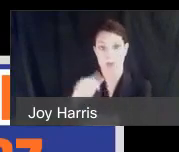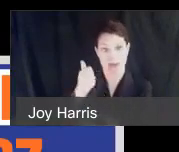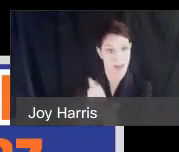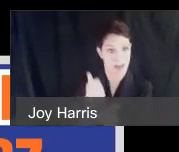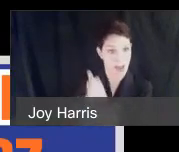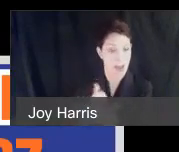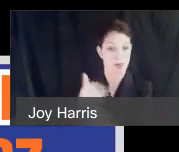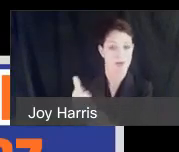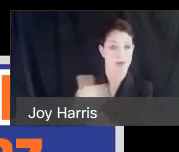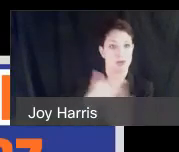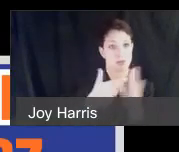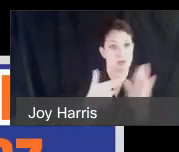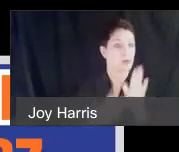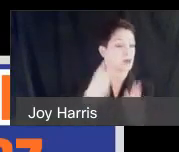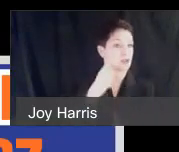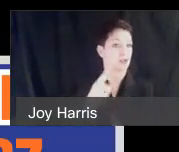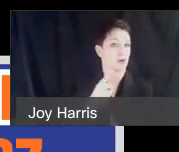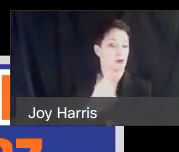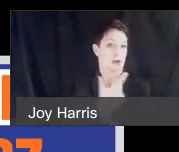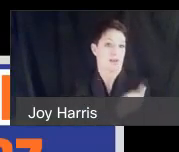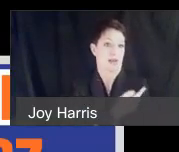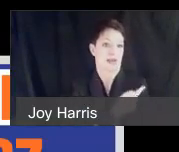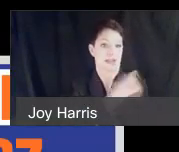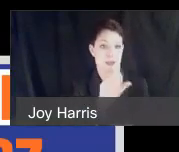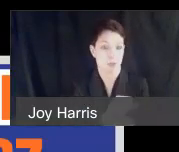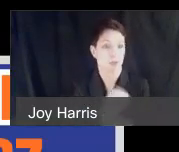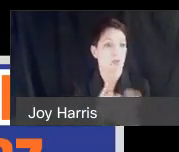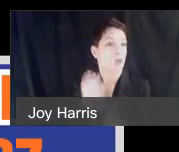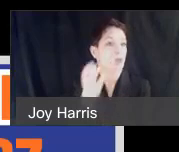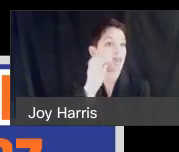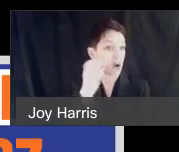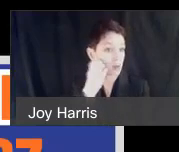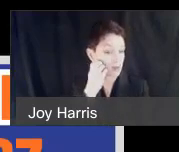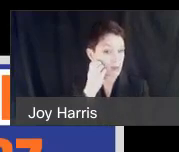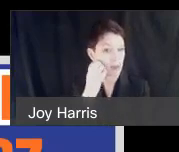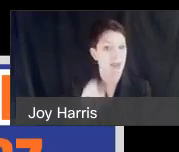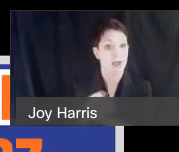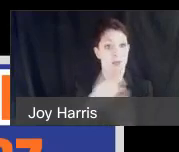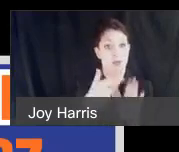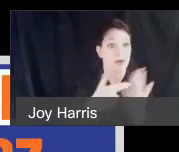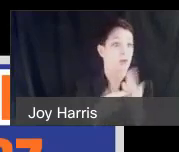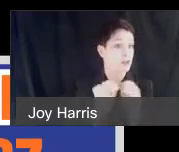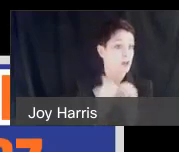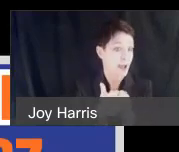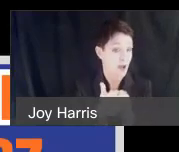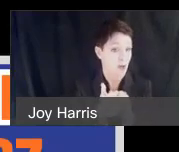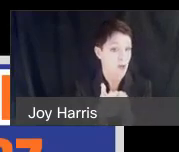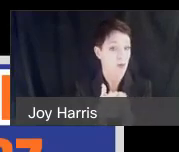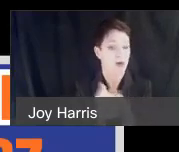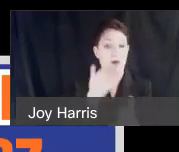for vaccine appointments by phone. To pre-register for the vaccine by phone, you can call the Hotline